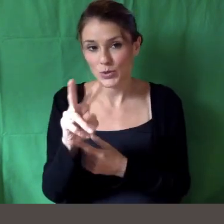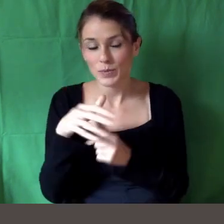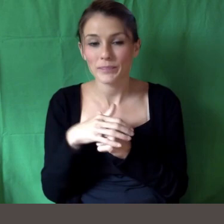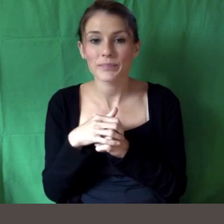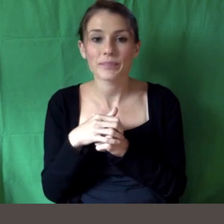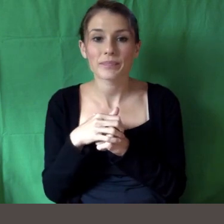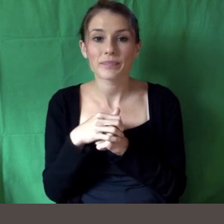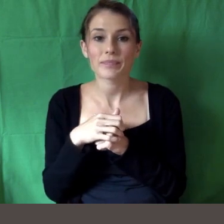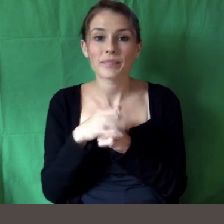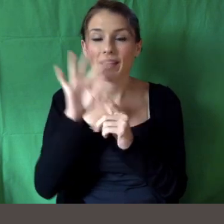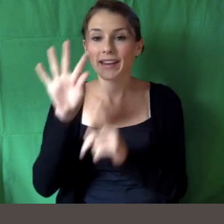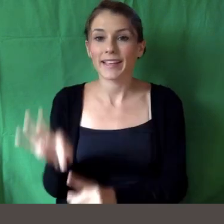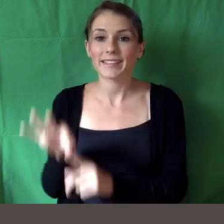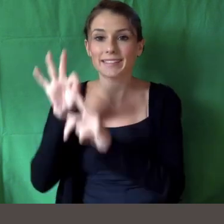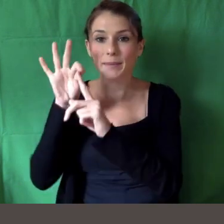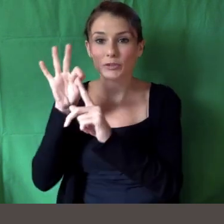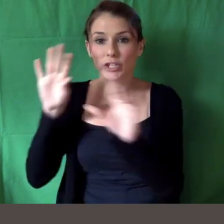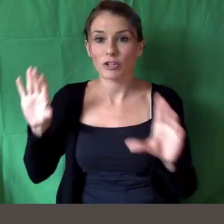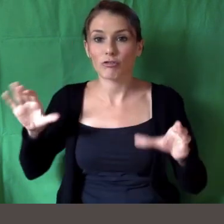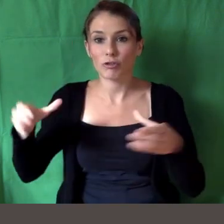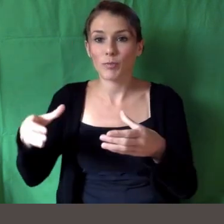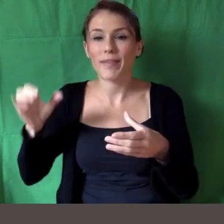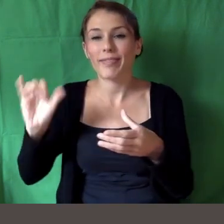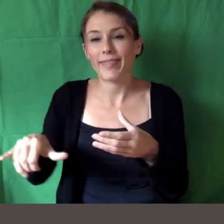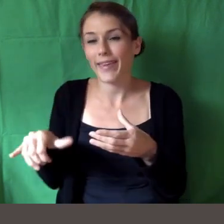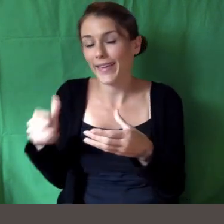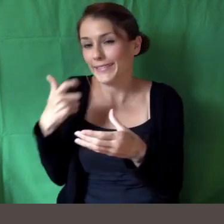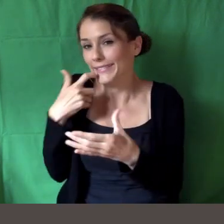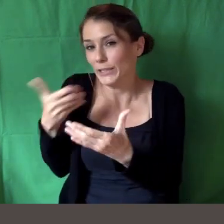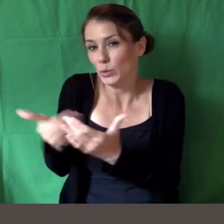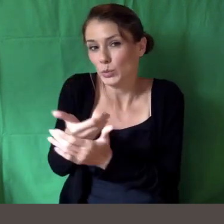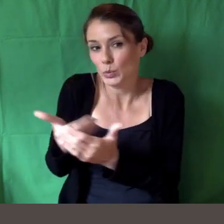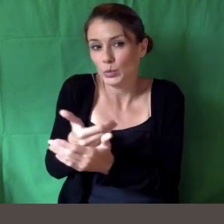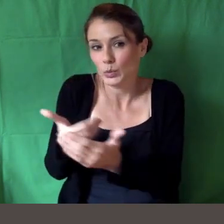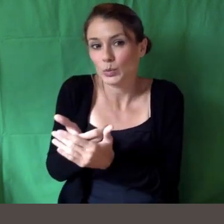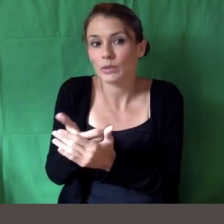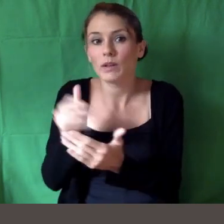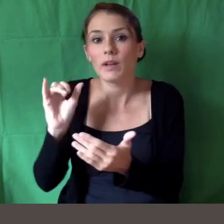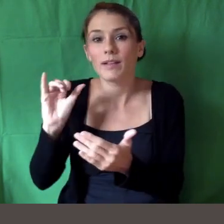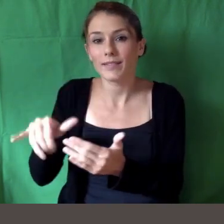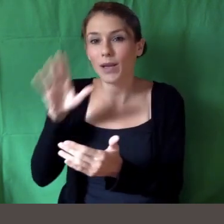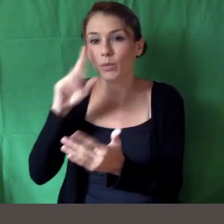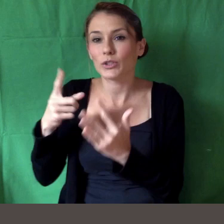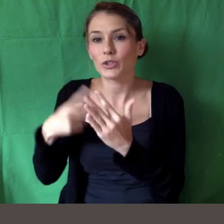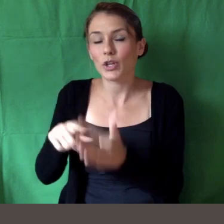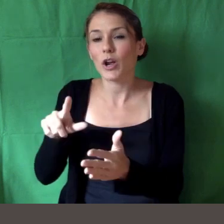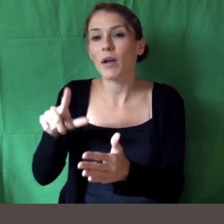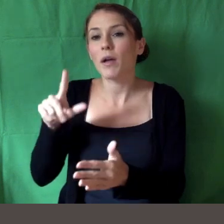and exception groups, which is really new and this is starting in Python 3.11, you should